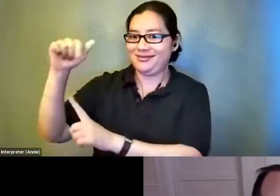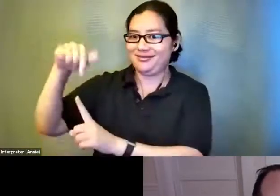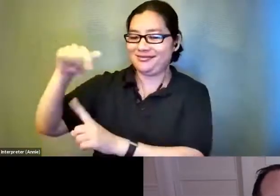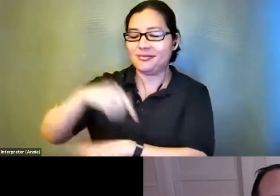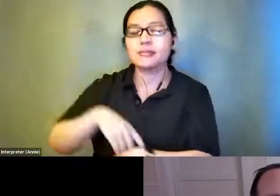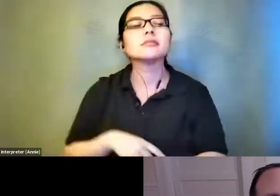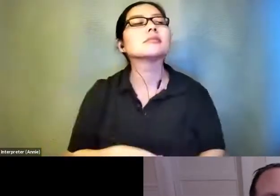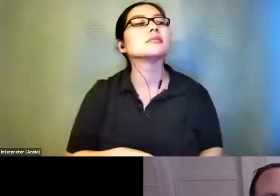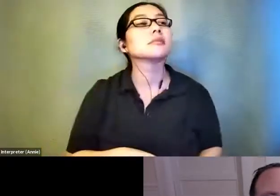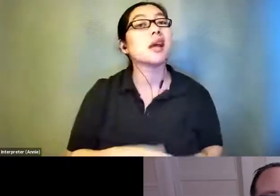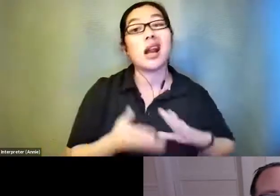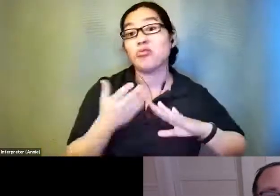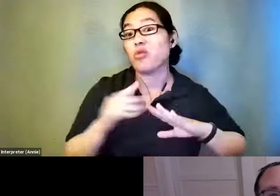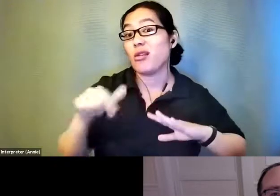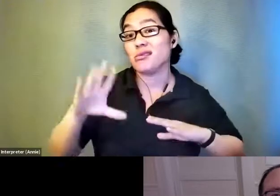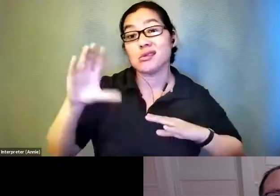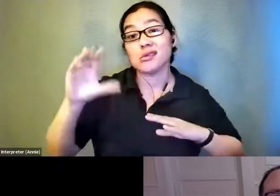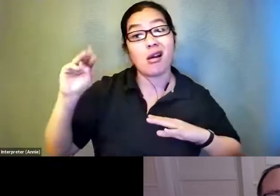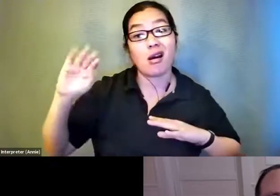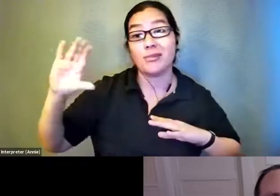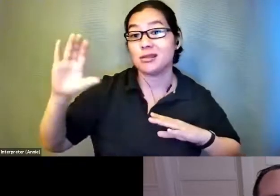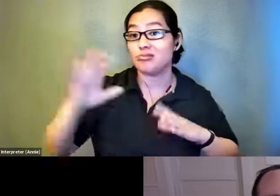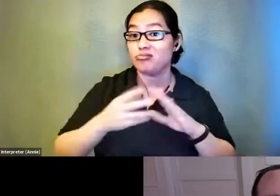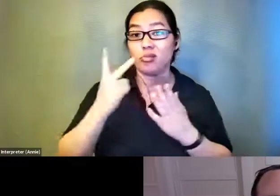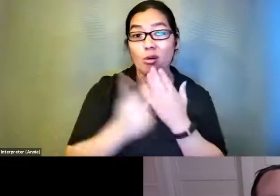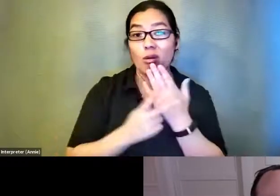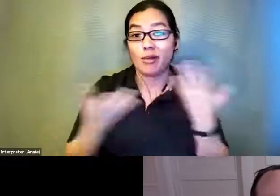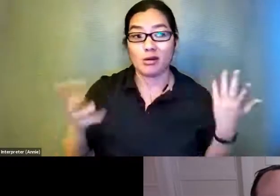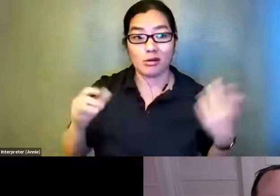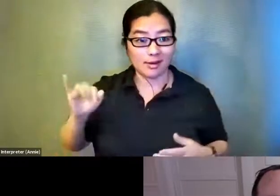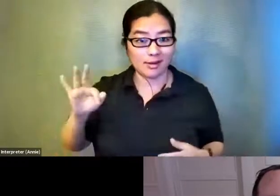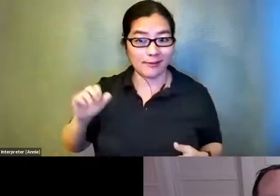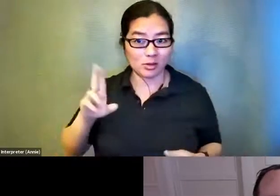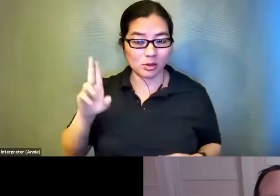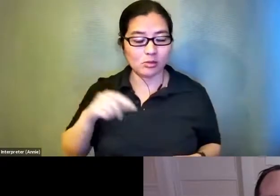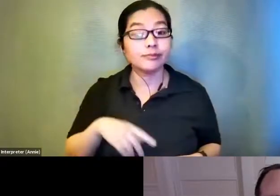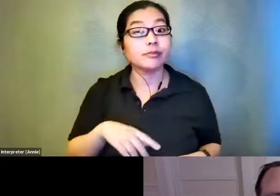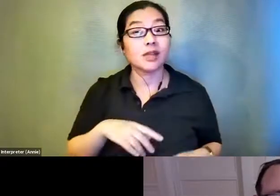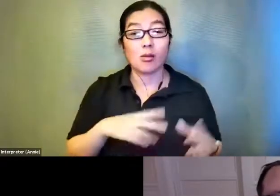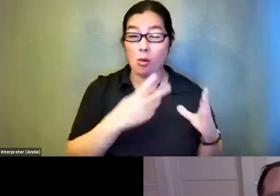I run this comics program. In both those roles I've been very concerned with access. How